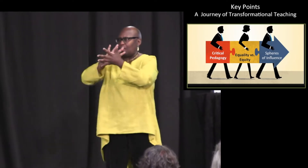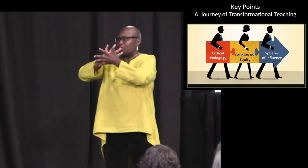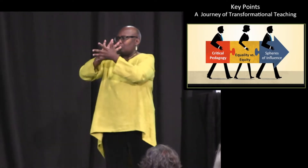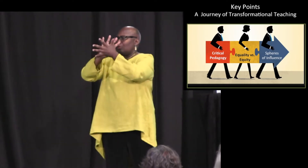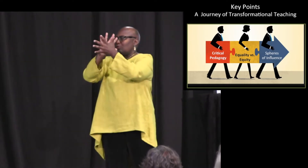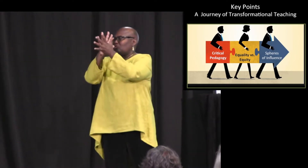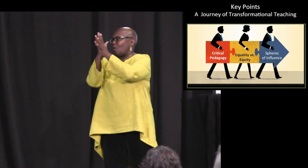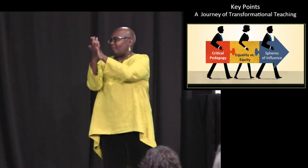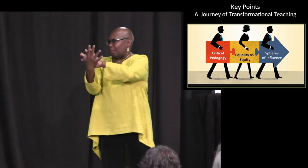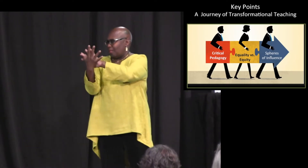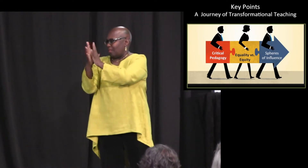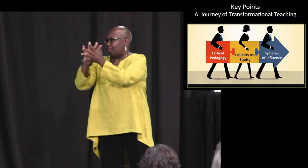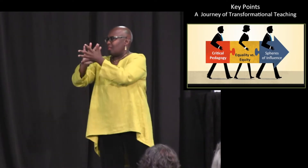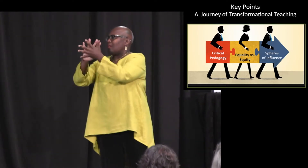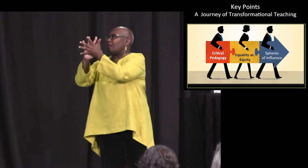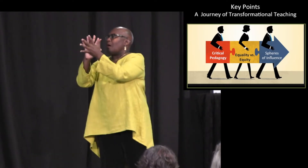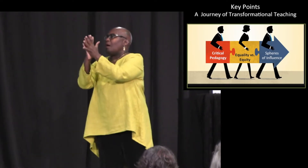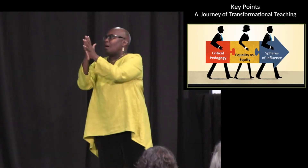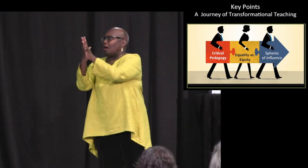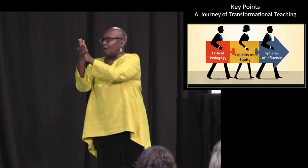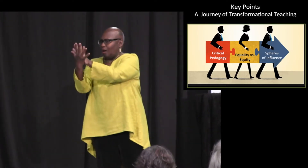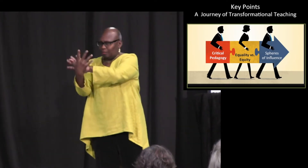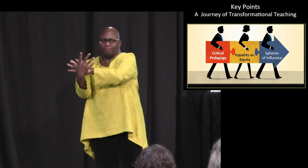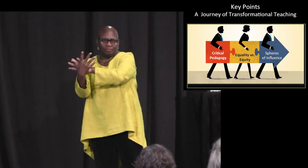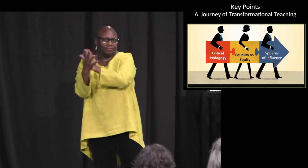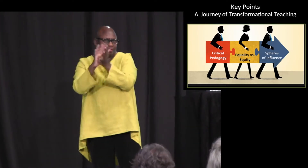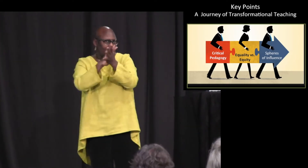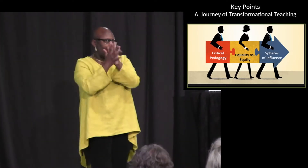That is a lot to wrestle with. I'm narrowing down my